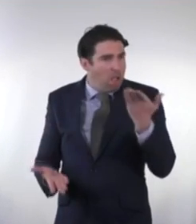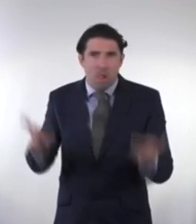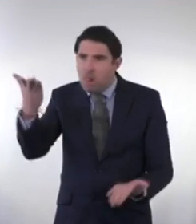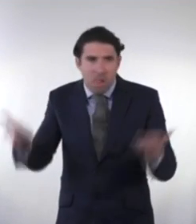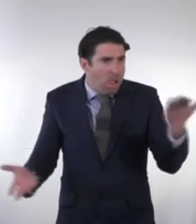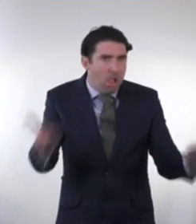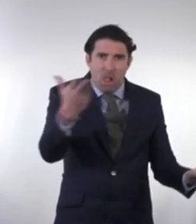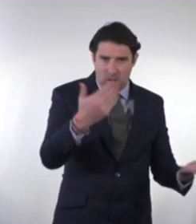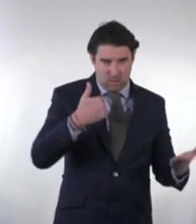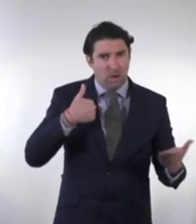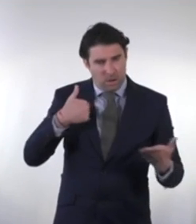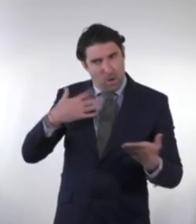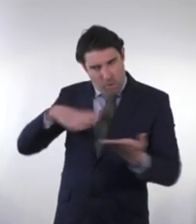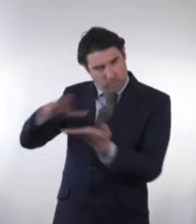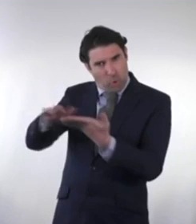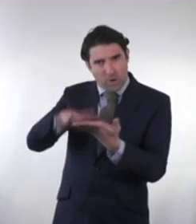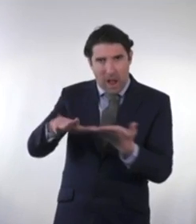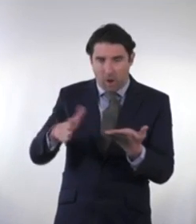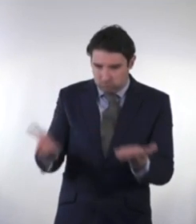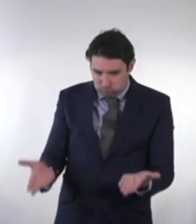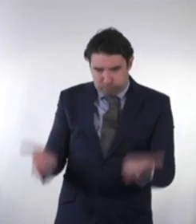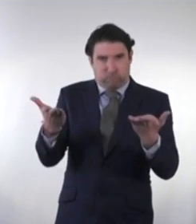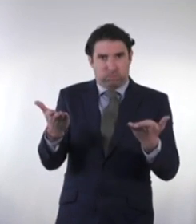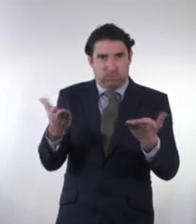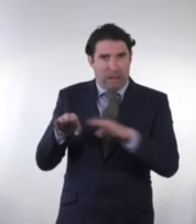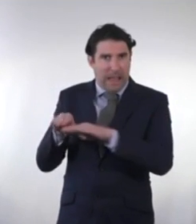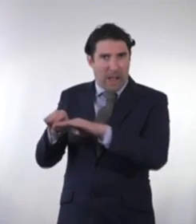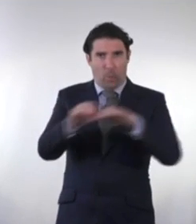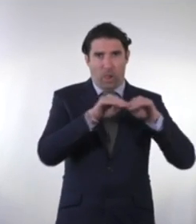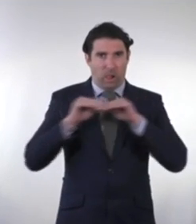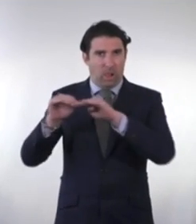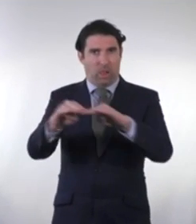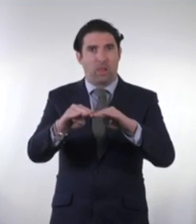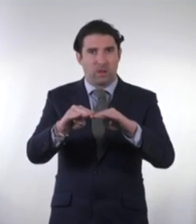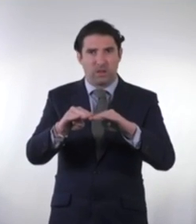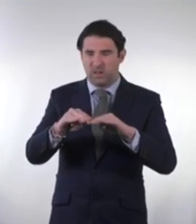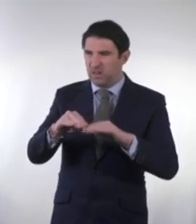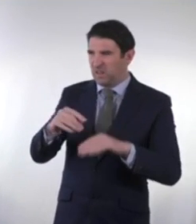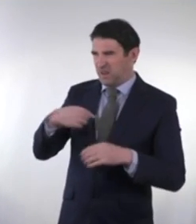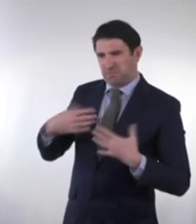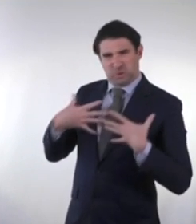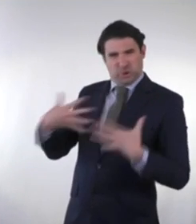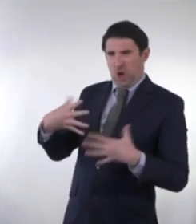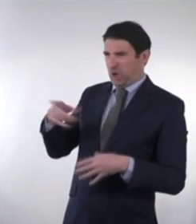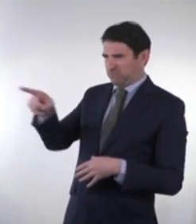million from the getting building fund into the midlands engine region. I will be happy